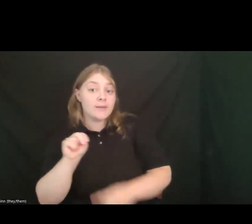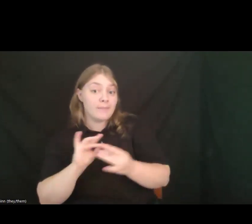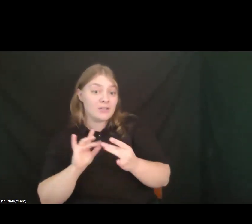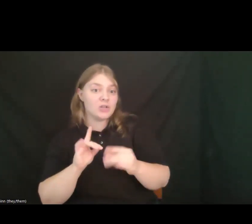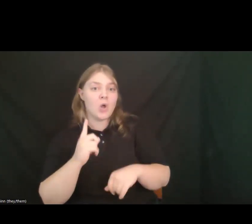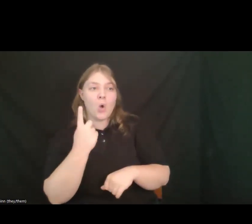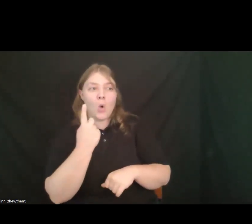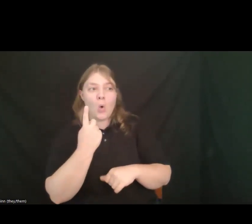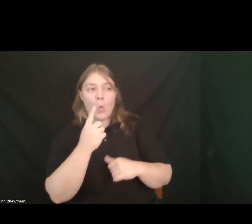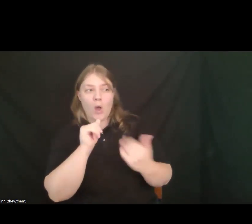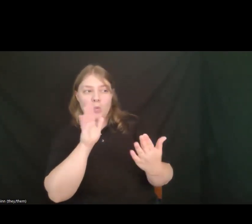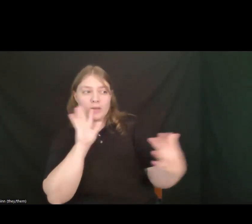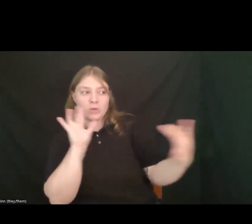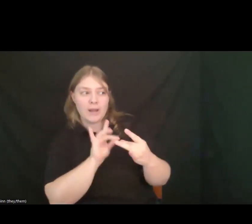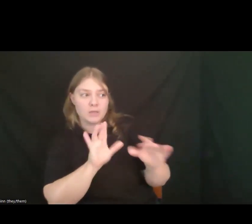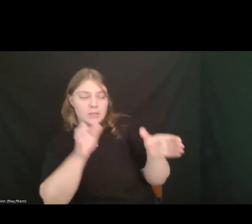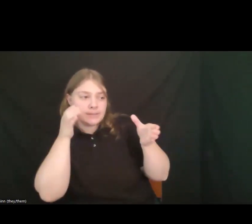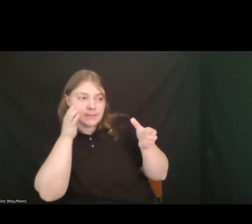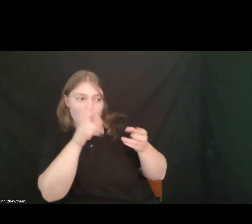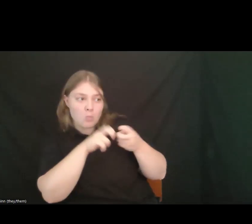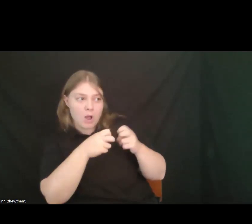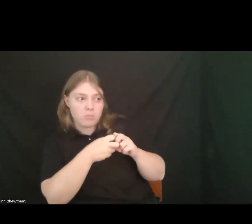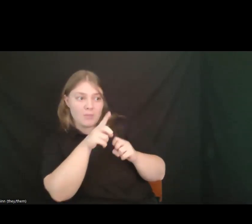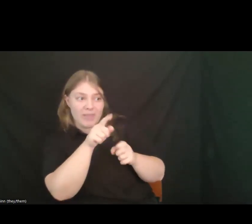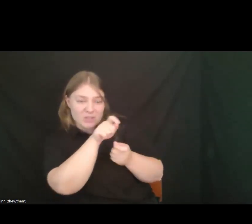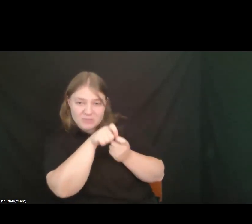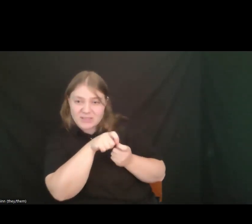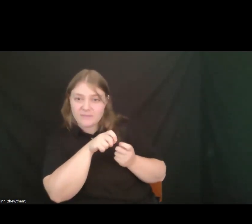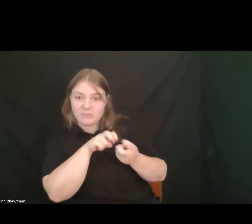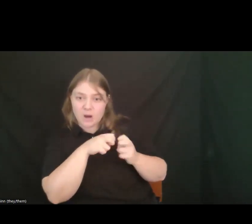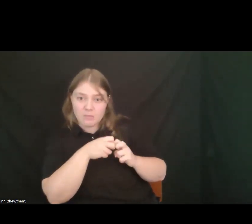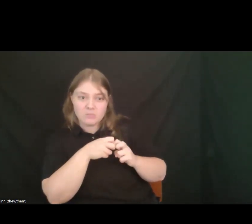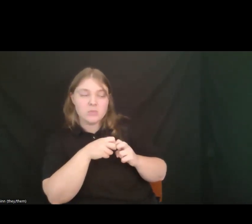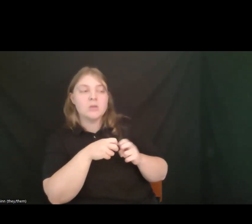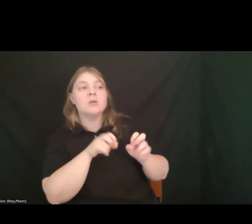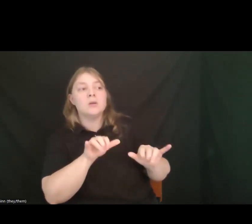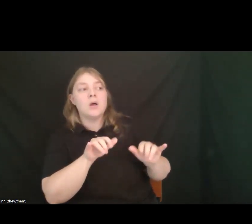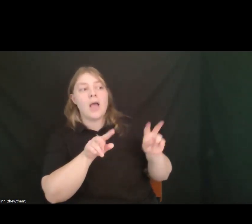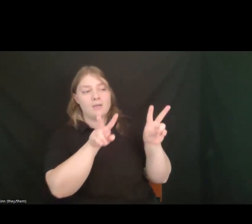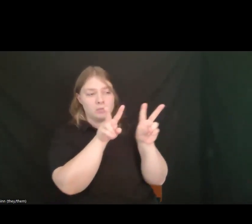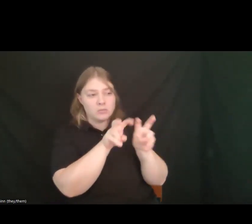what the problem is their particular problem and help them weed out what the system has made it's